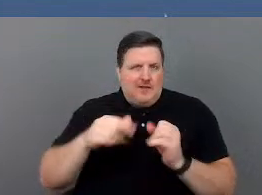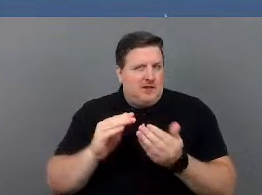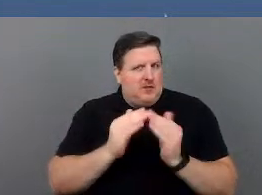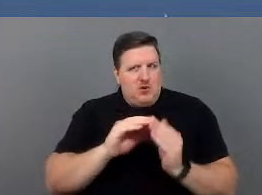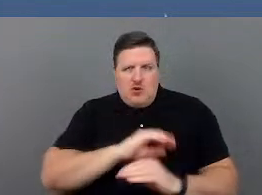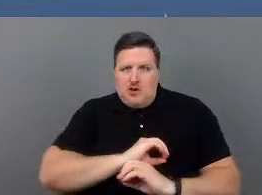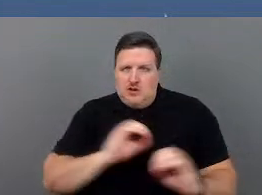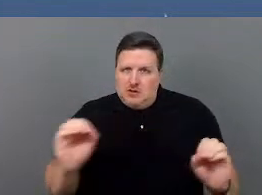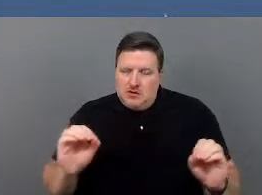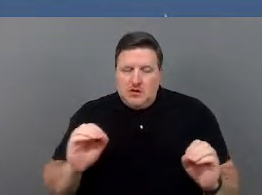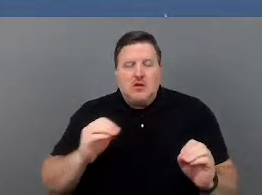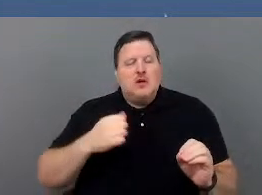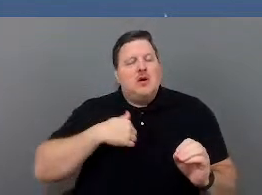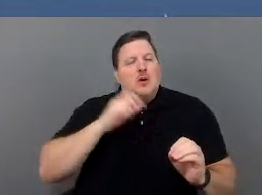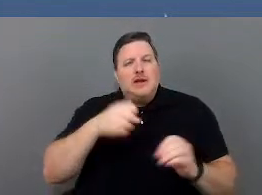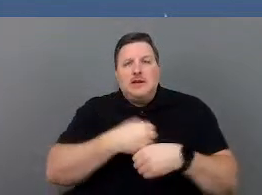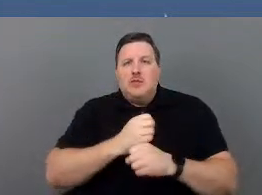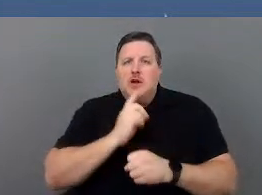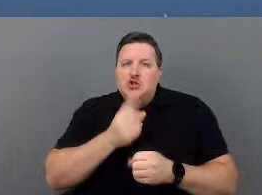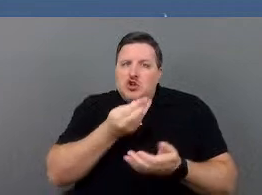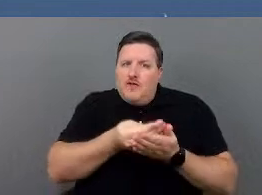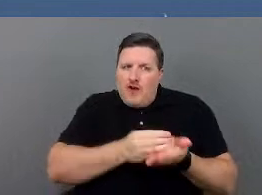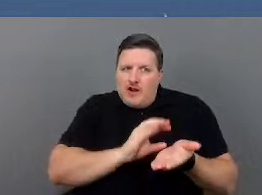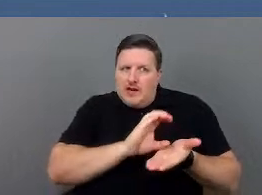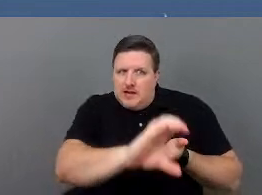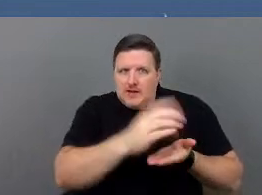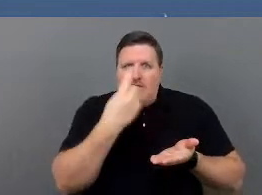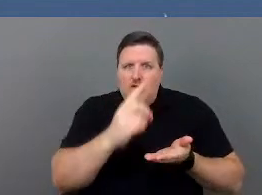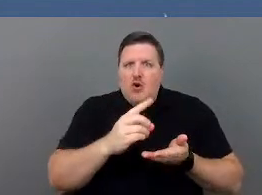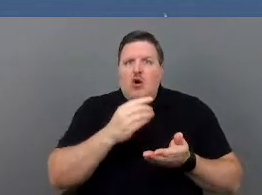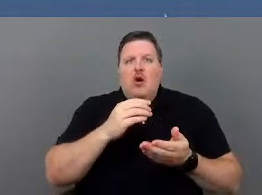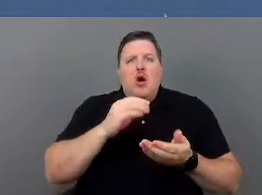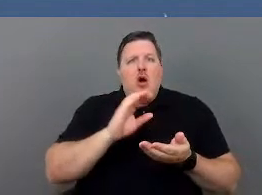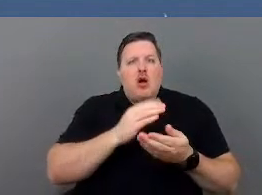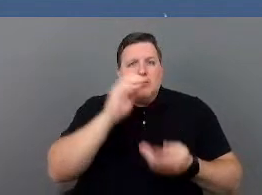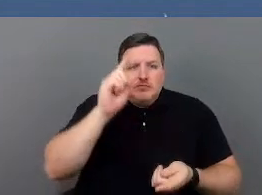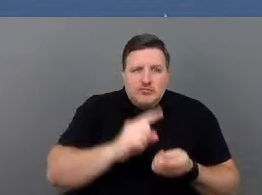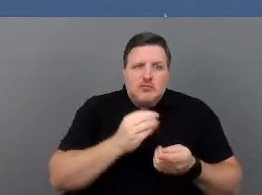WE NEED TO MAKE SURE FUNDING FOR FUNDED AT LEVELS